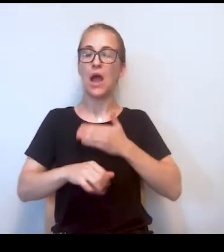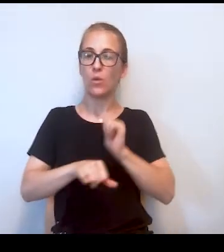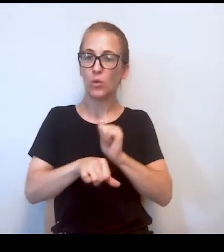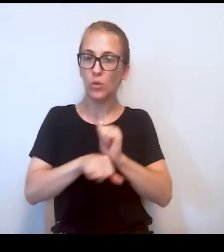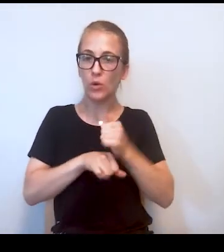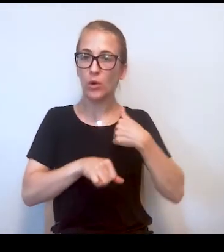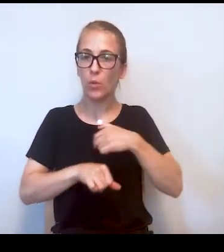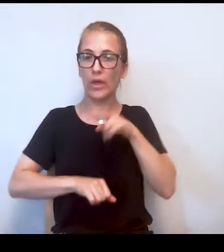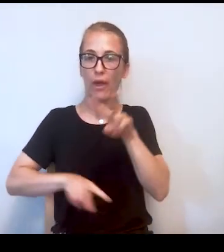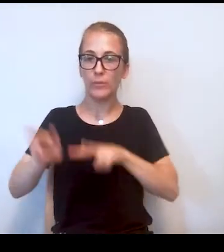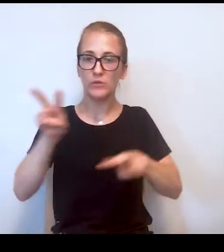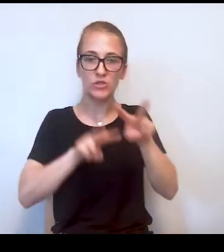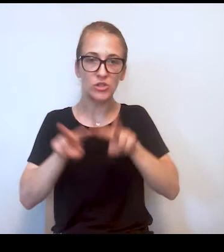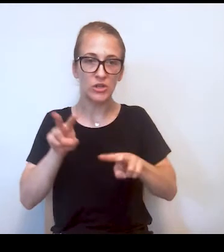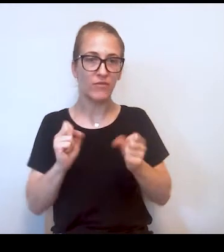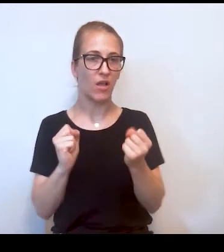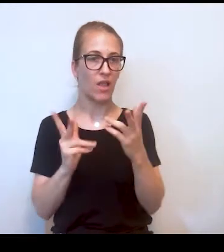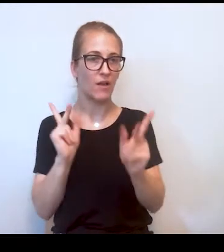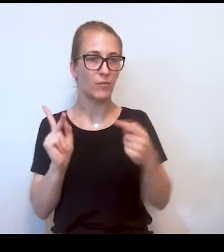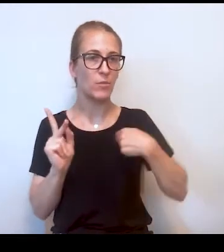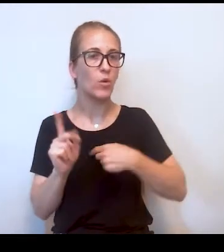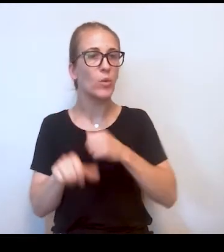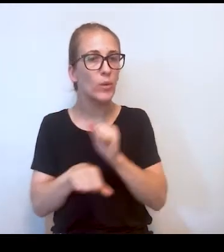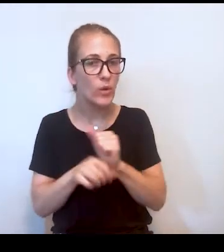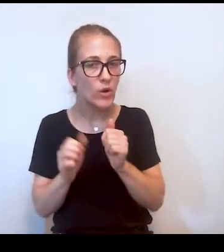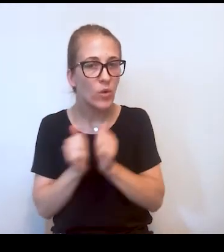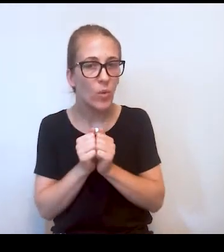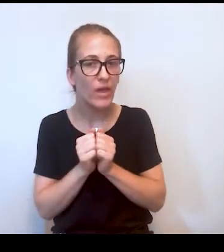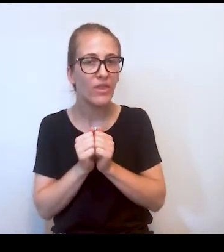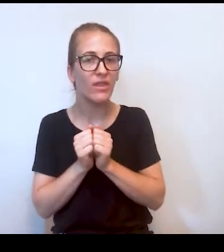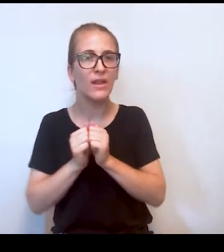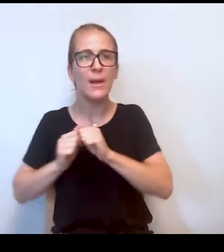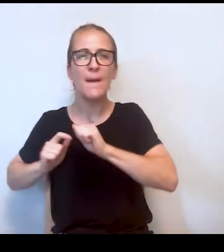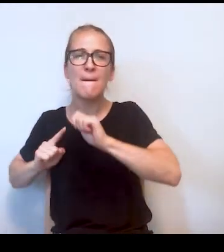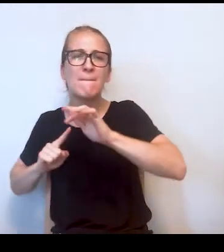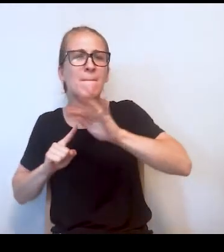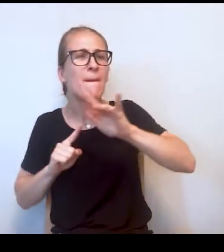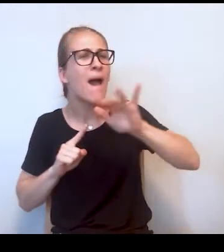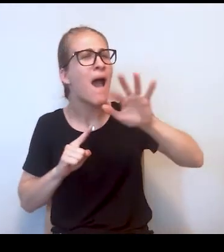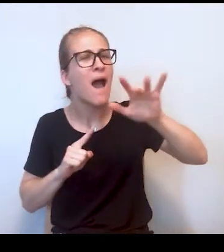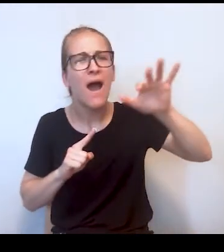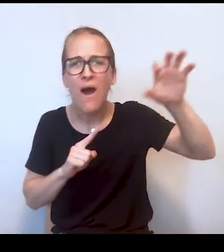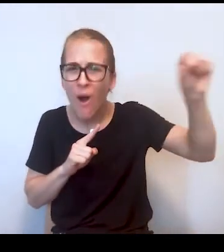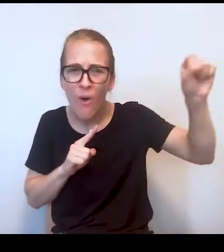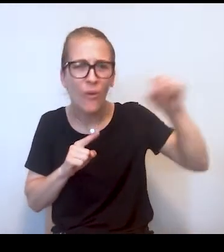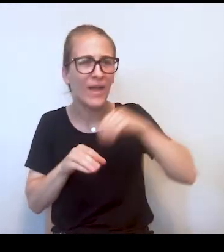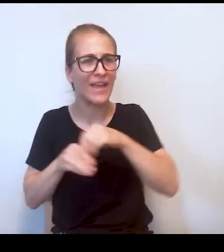were excelling in fields and then completely disappeared from them